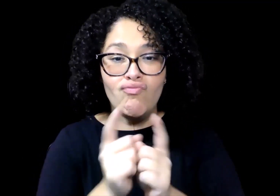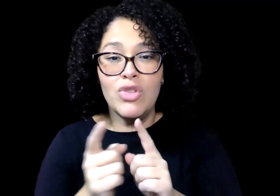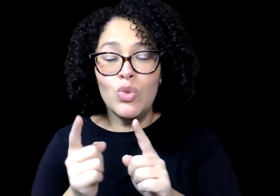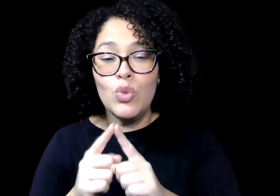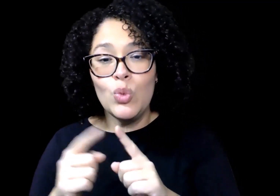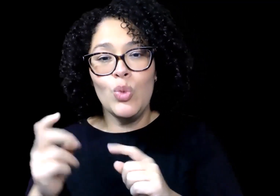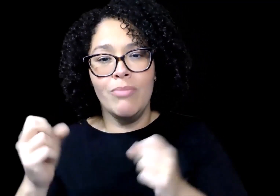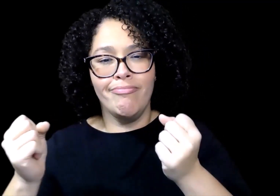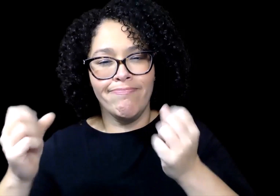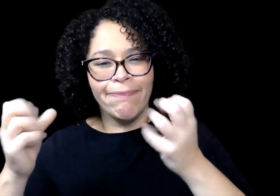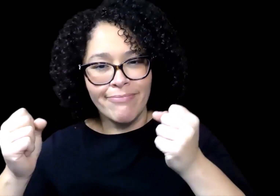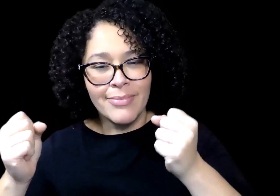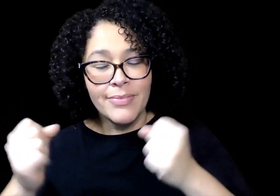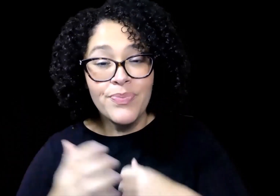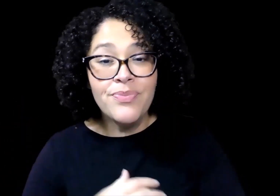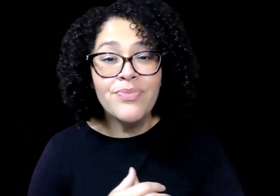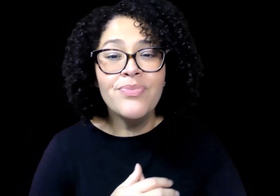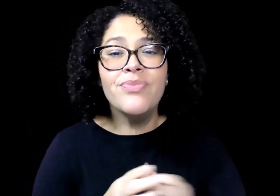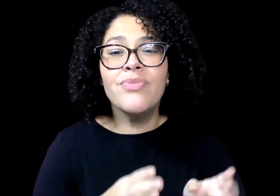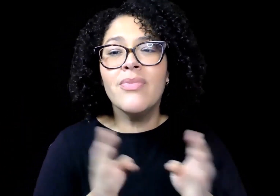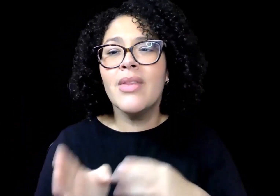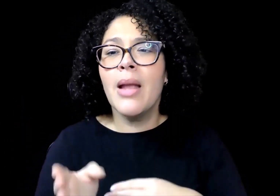and I can translate from text into ASL